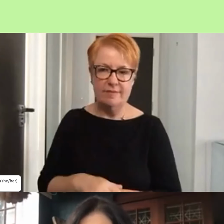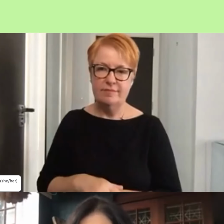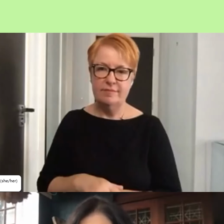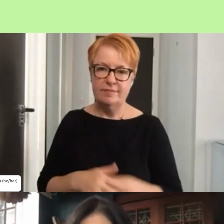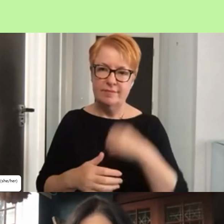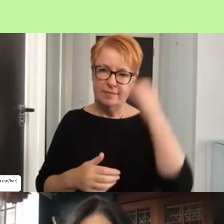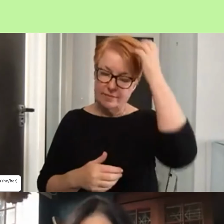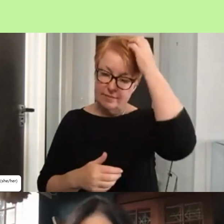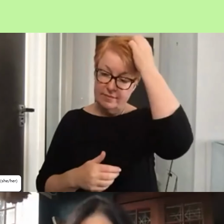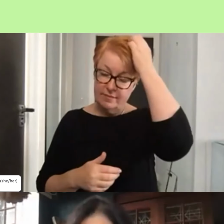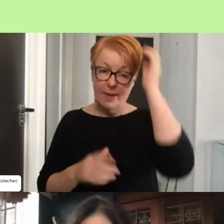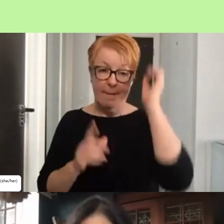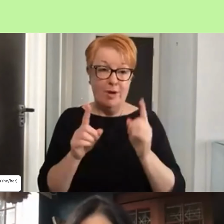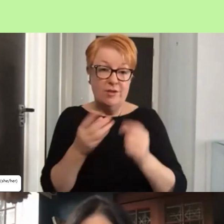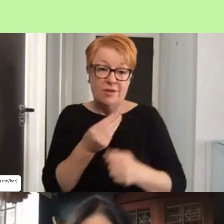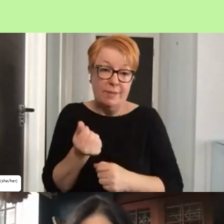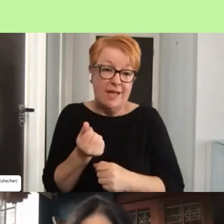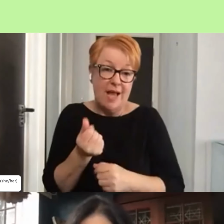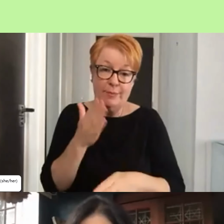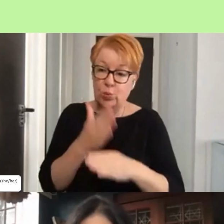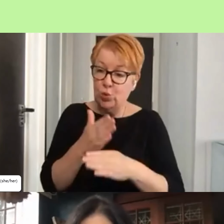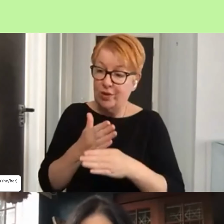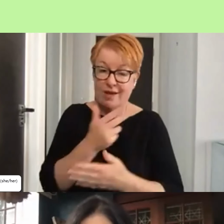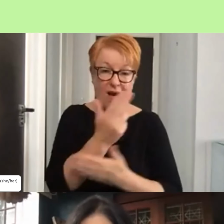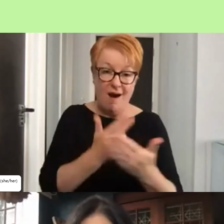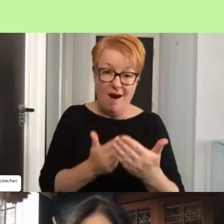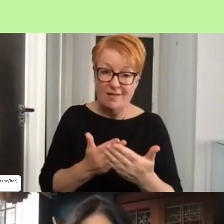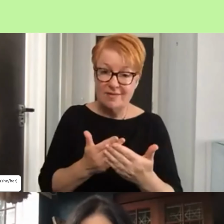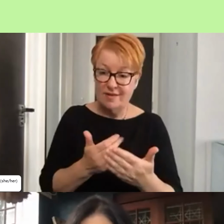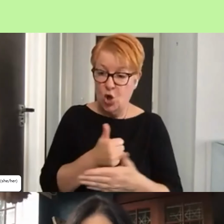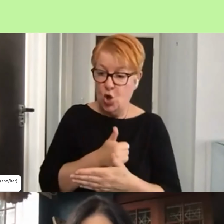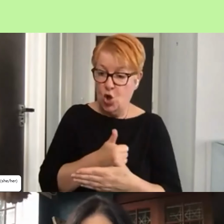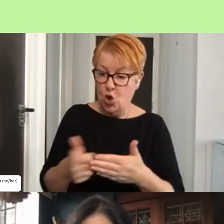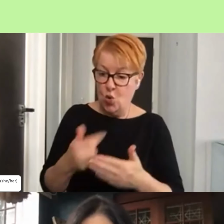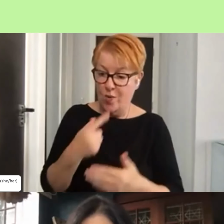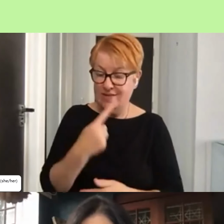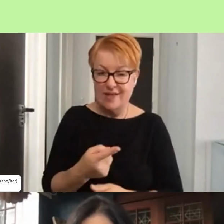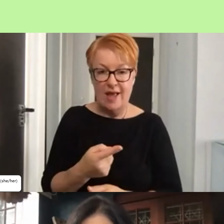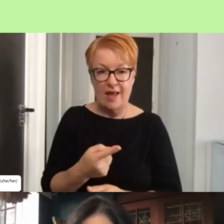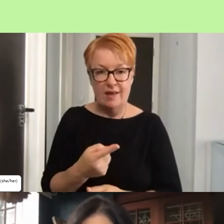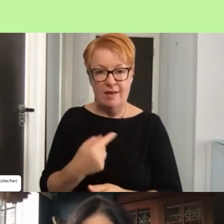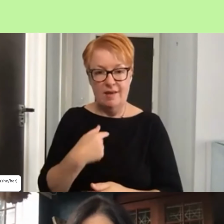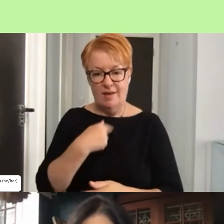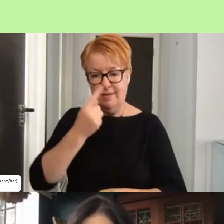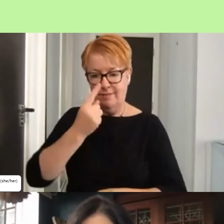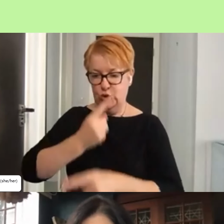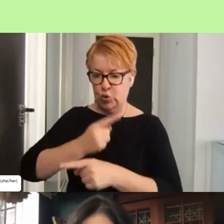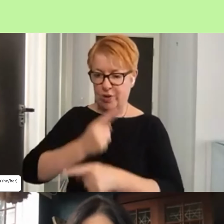the art world, I always told myself how can if I'm talking about the artwork in from the instituting practice way